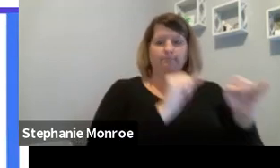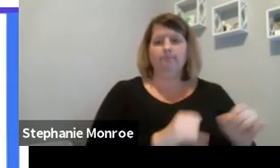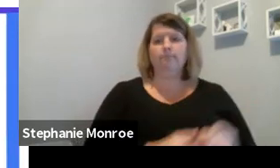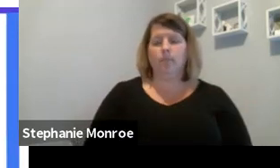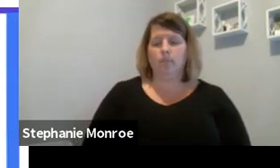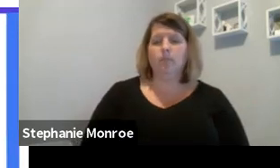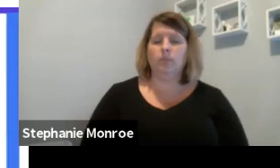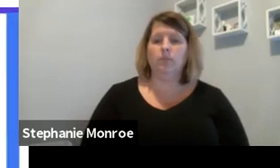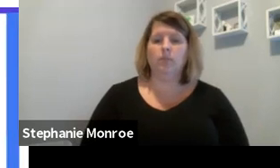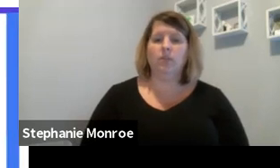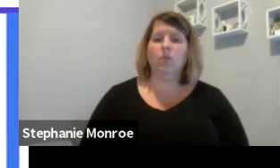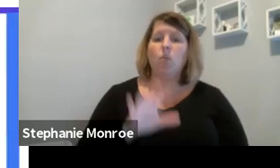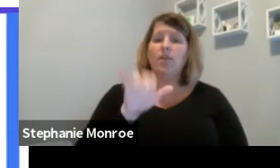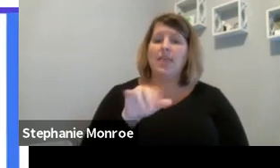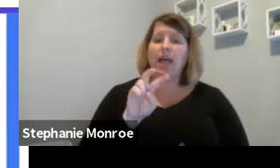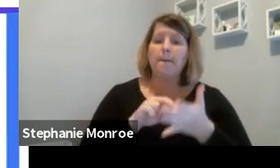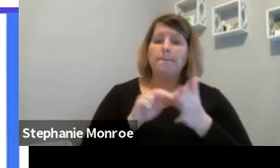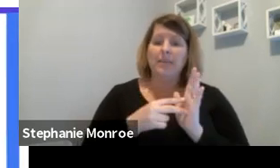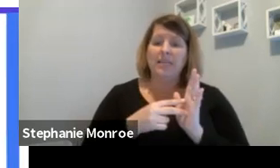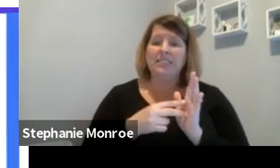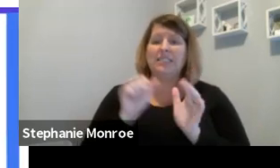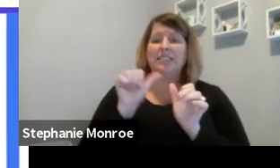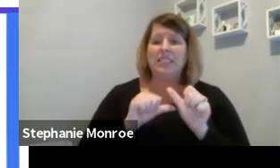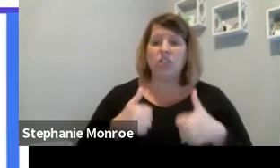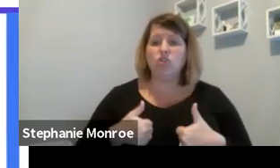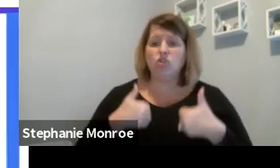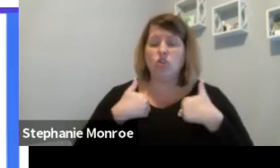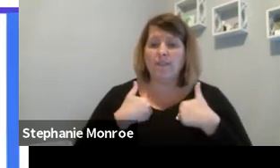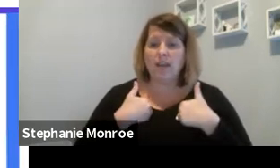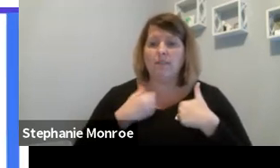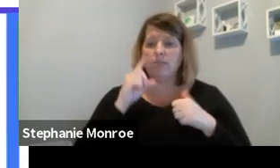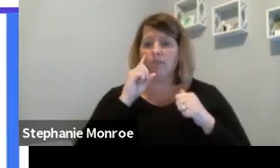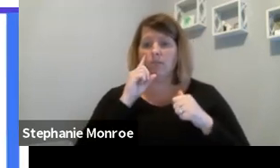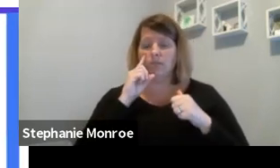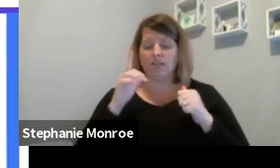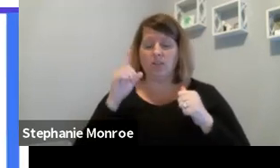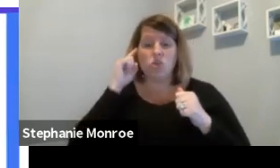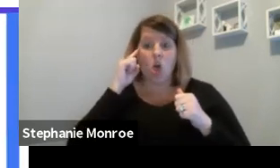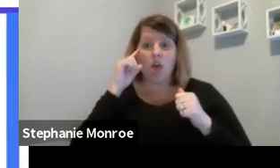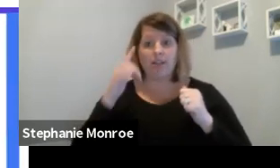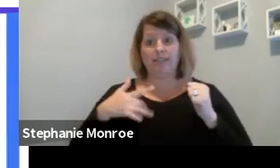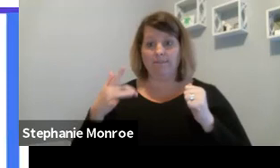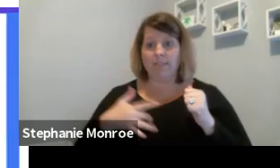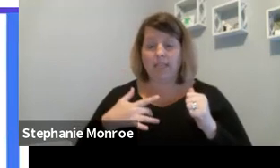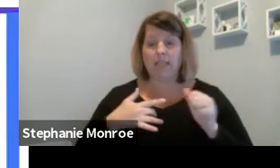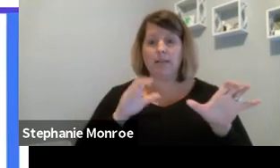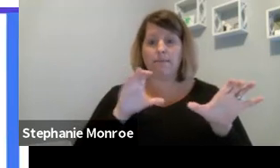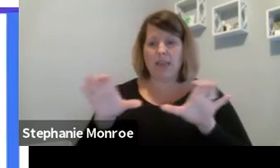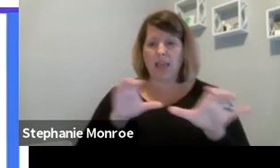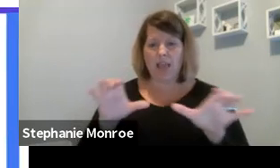What this means is that each survivor's thoughts, feelings, behaviors are filtered through